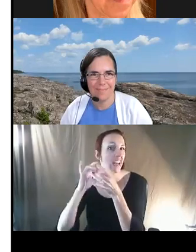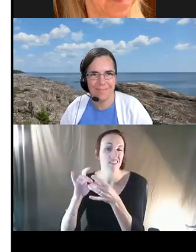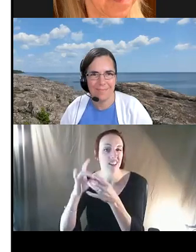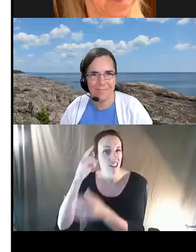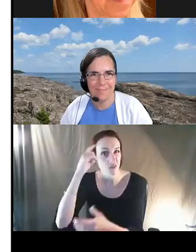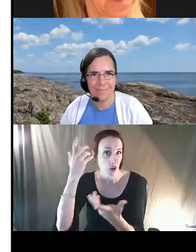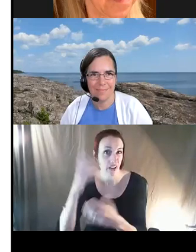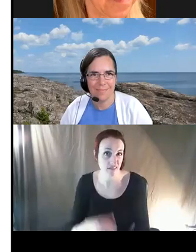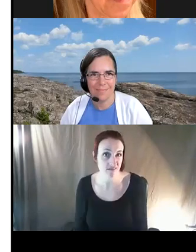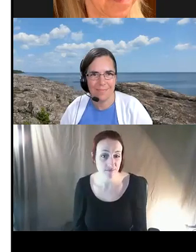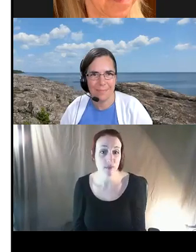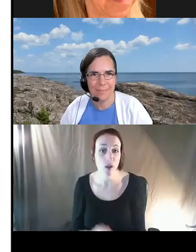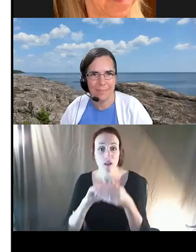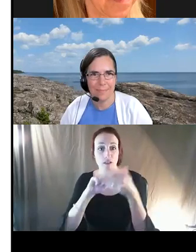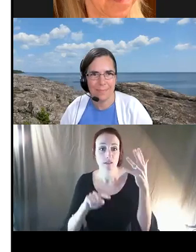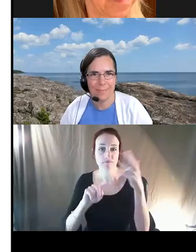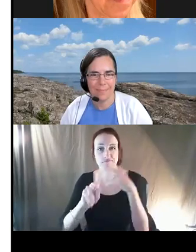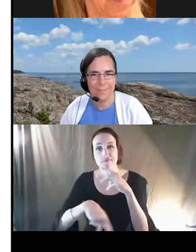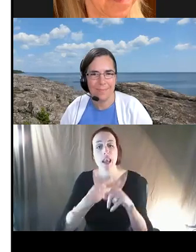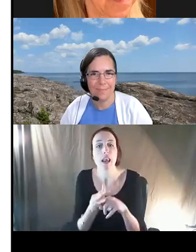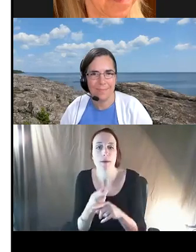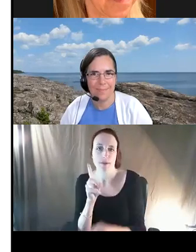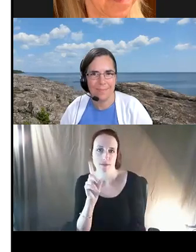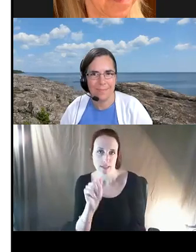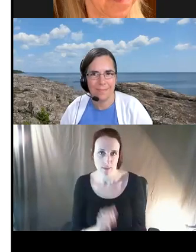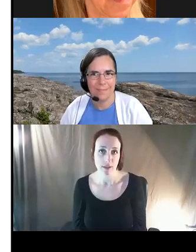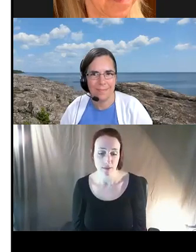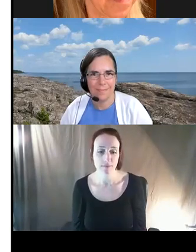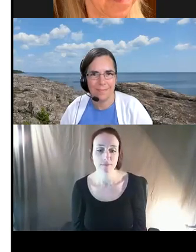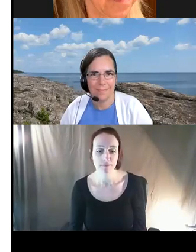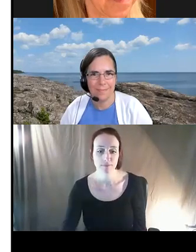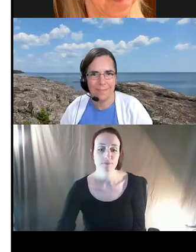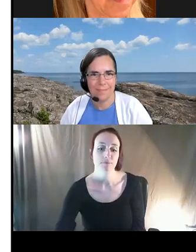These are the five major types. What we are going to do today is we are going to